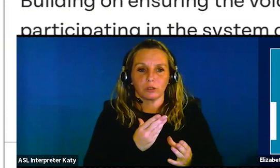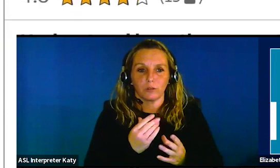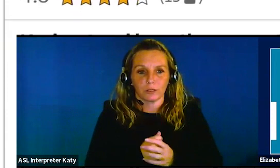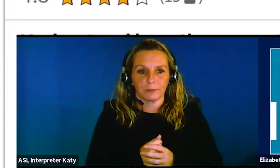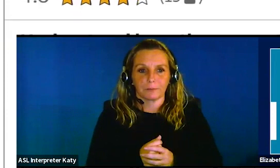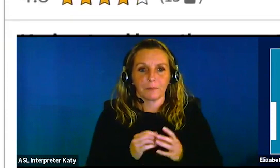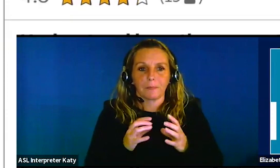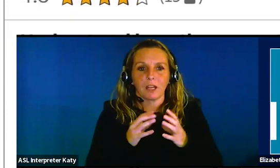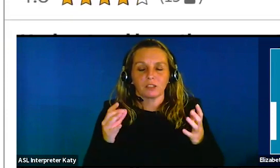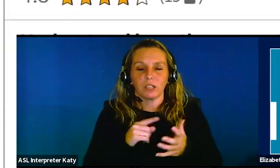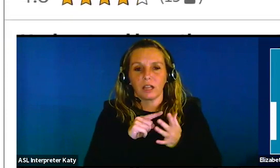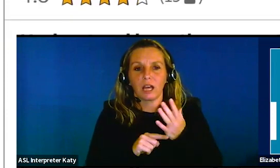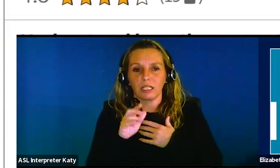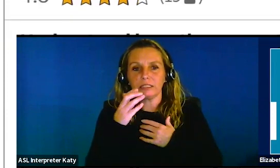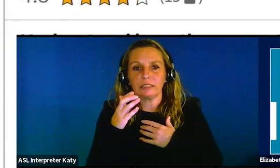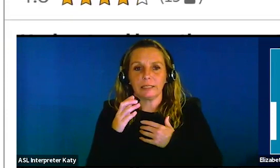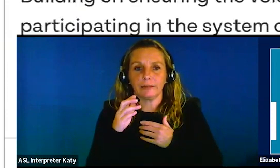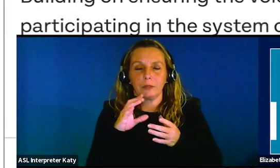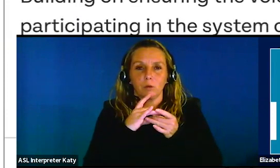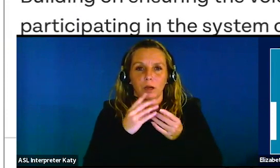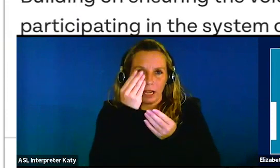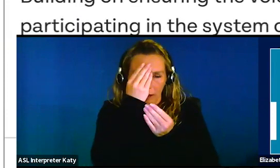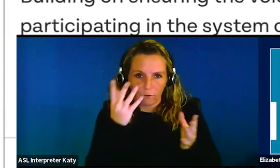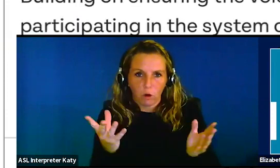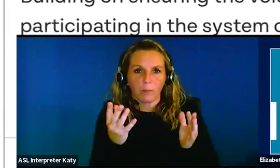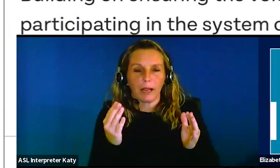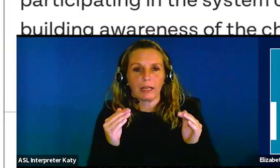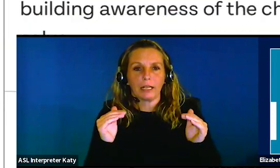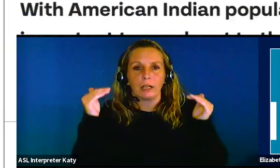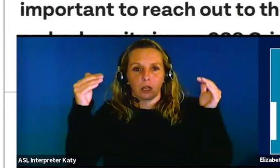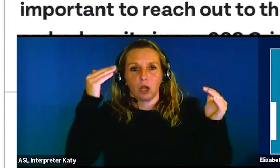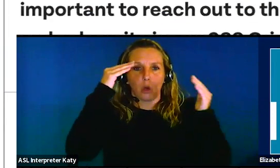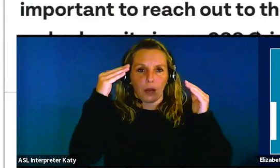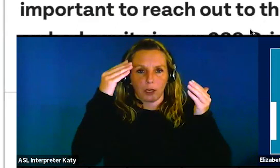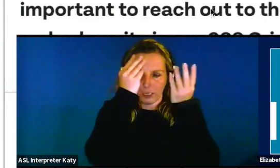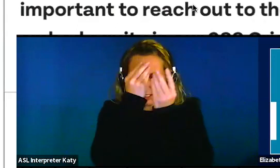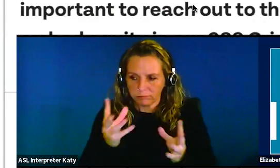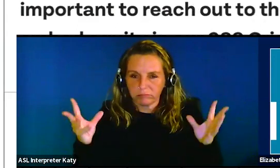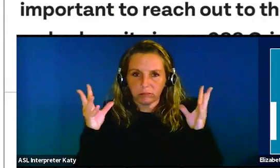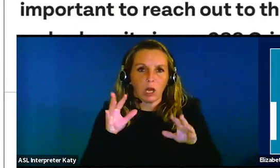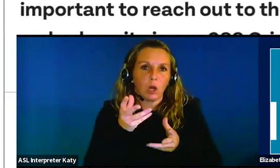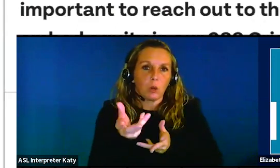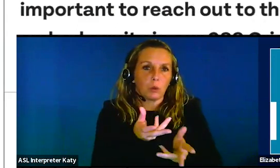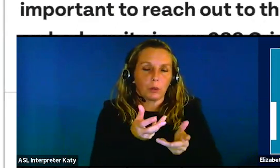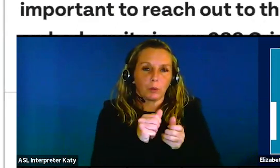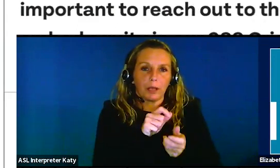looks like, around informing raising awareness, working with specific populations like the American Indian